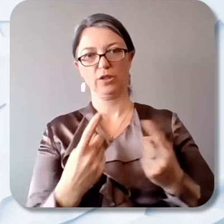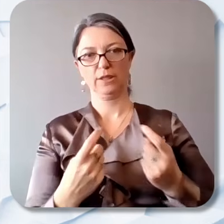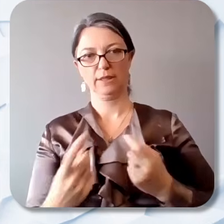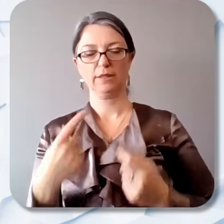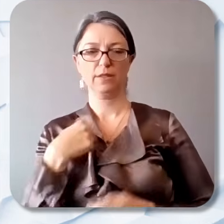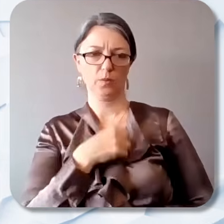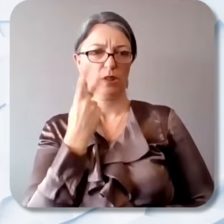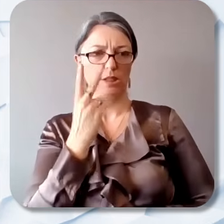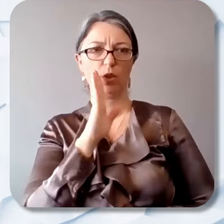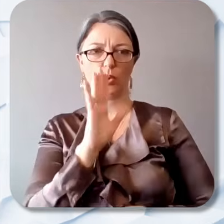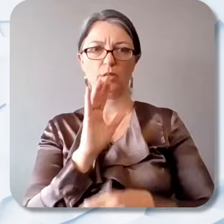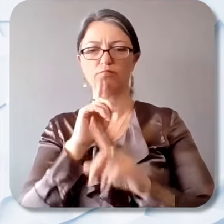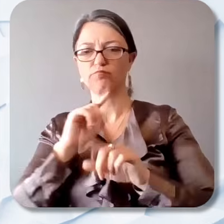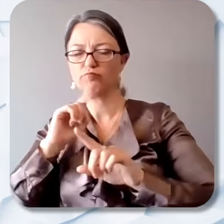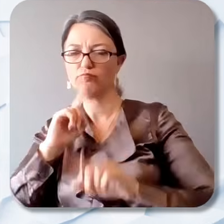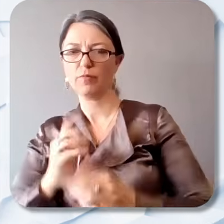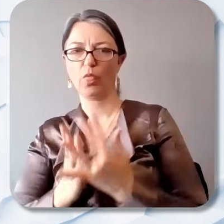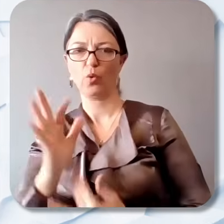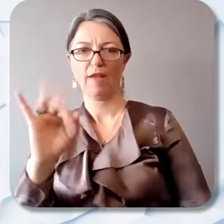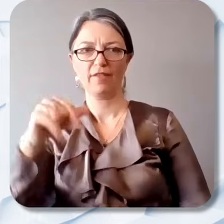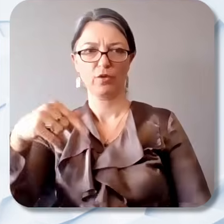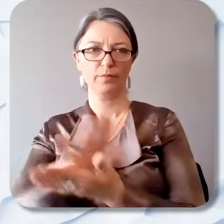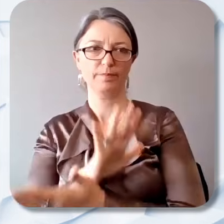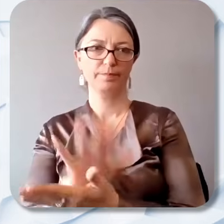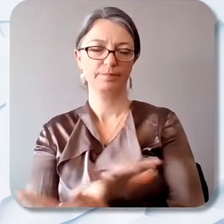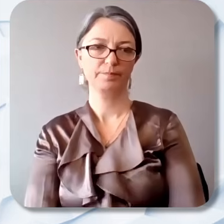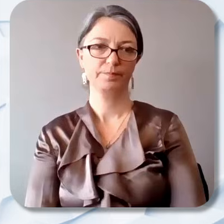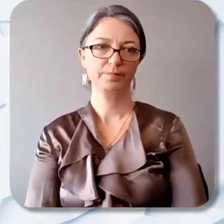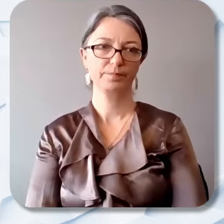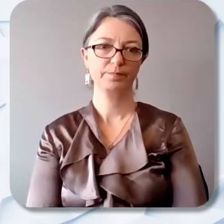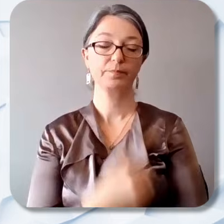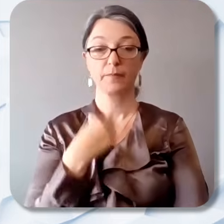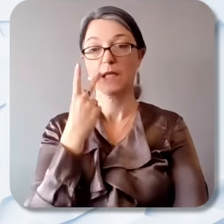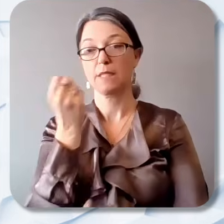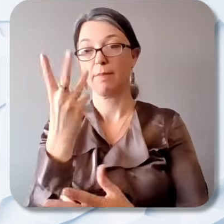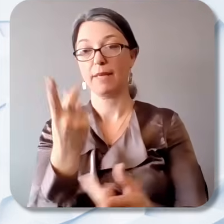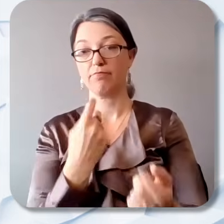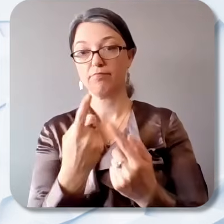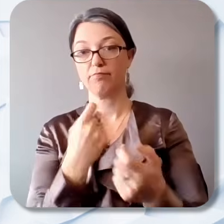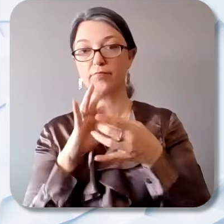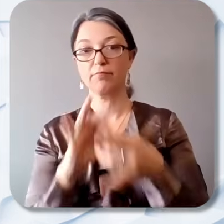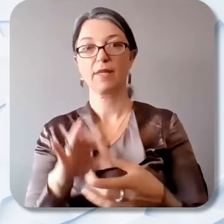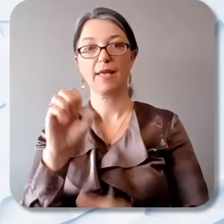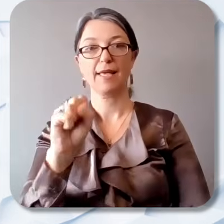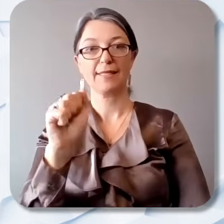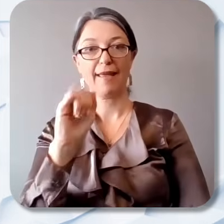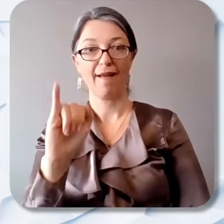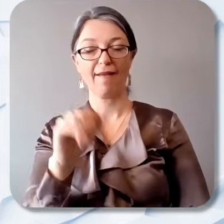and we're going to work through them. I do see a lot of folks asking about SAI and speech and those kinds of questions.